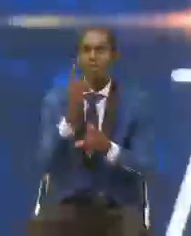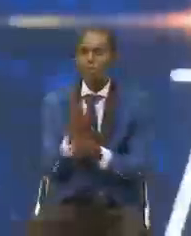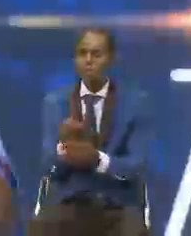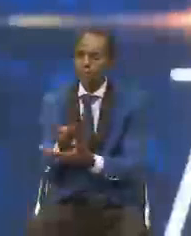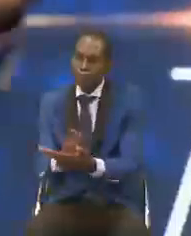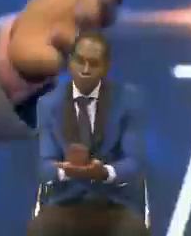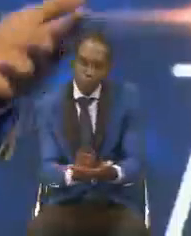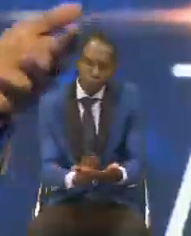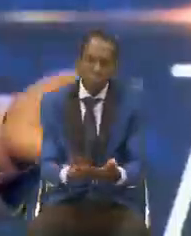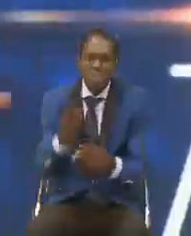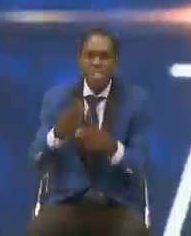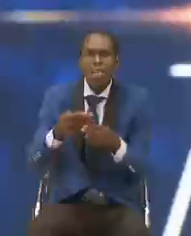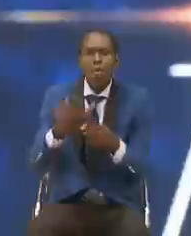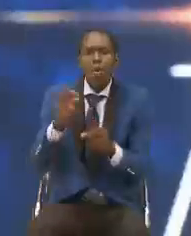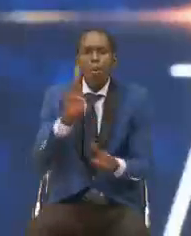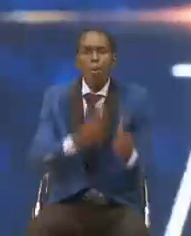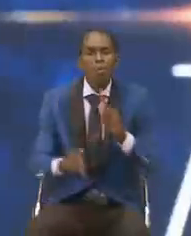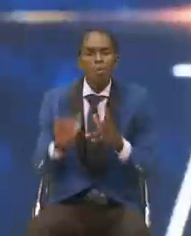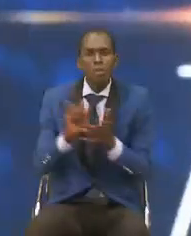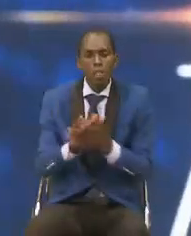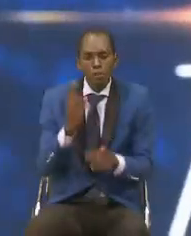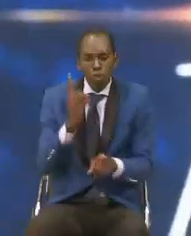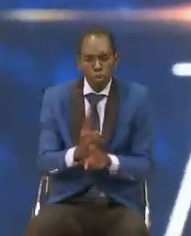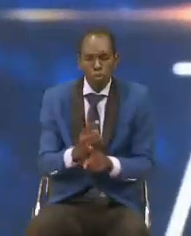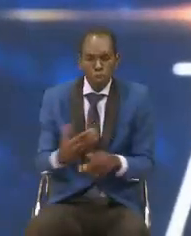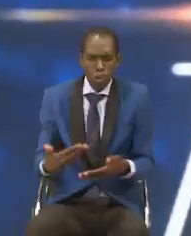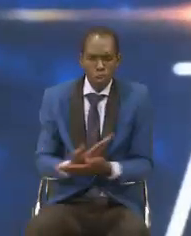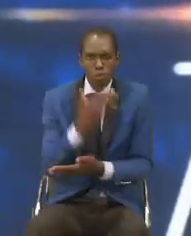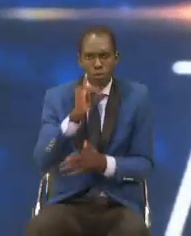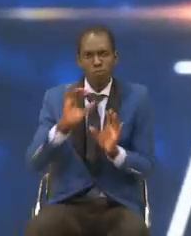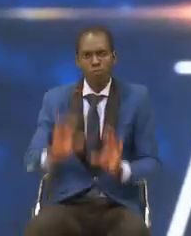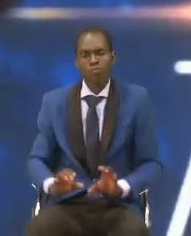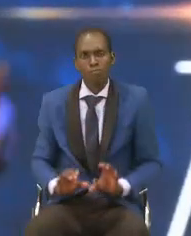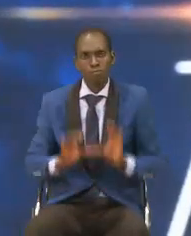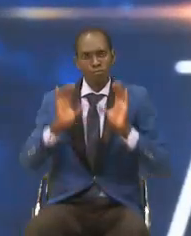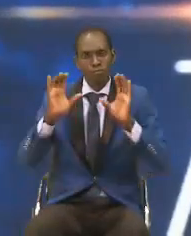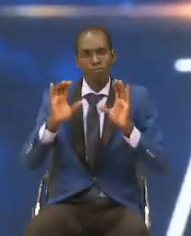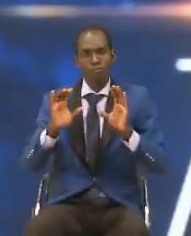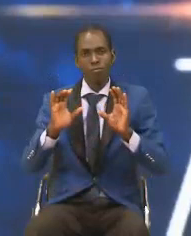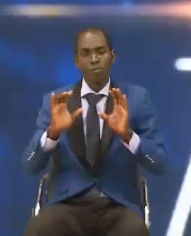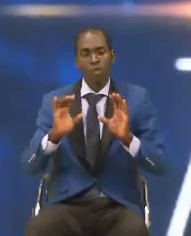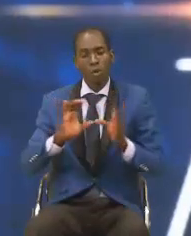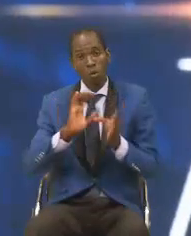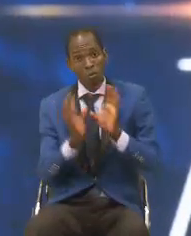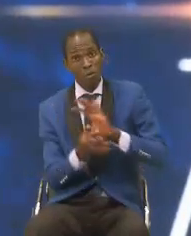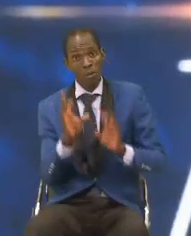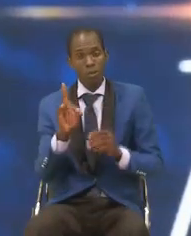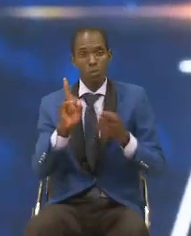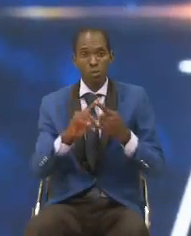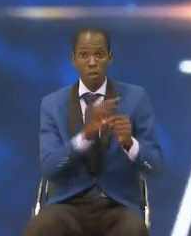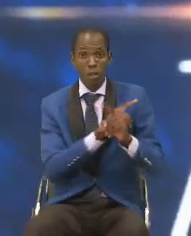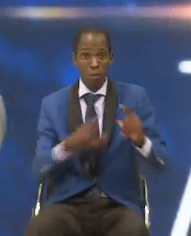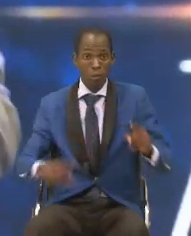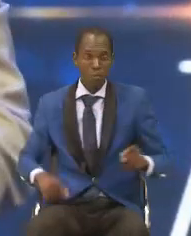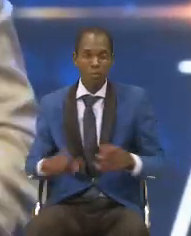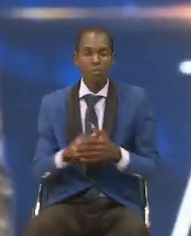let's see we are taking the names of the people who are giving their lives to the lord you wait